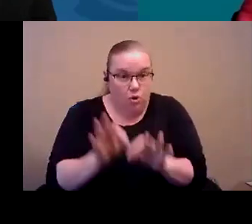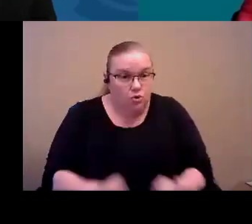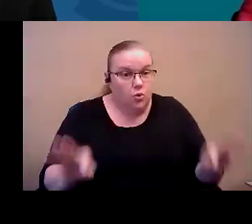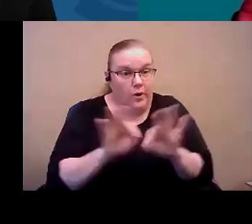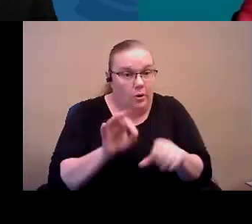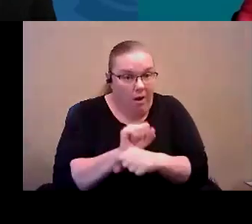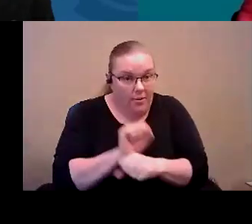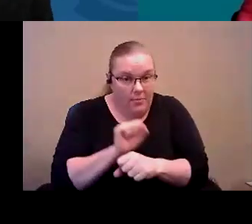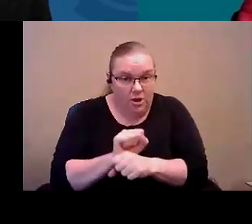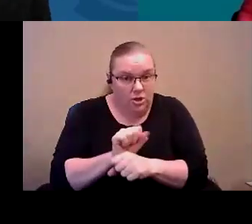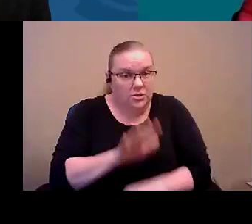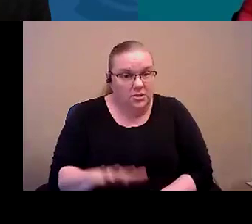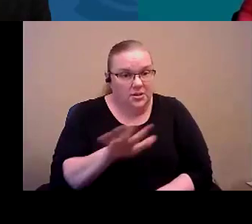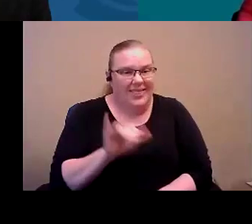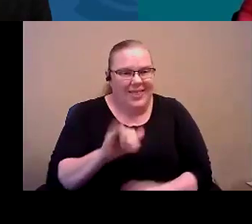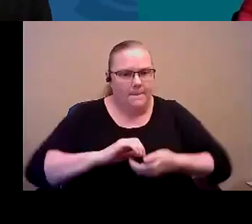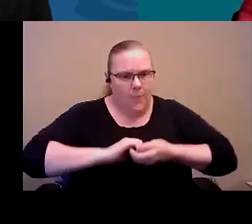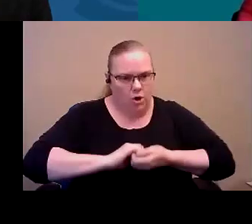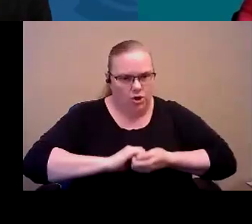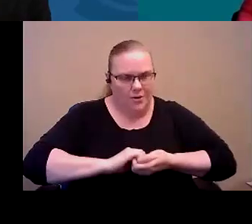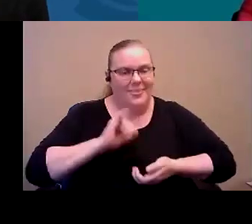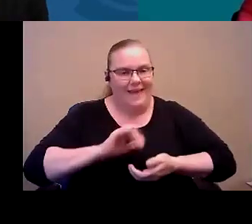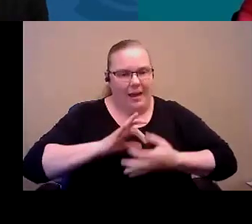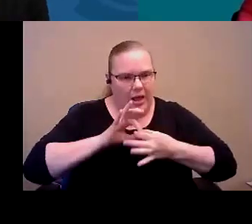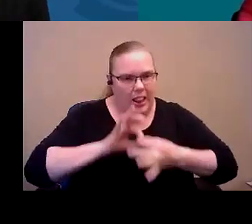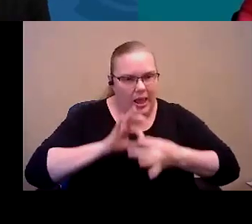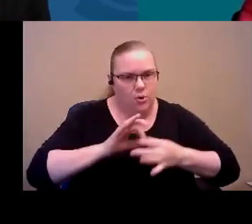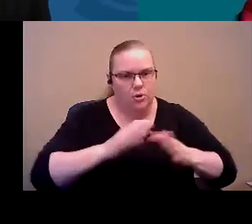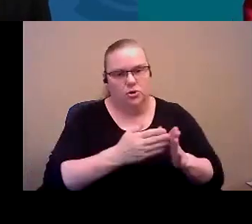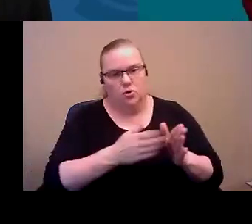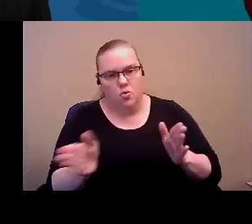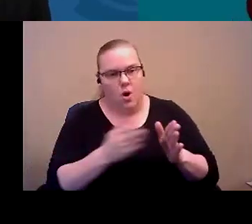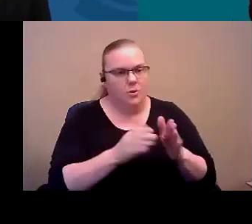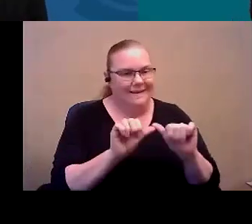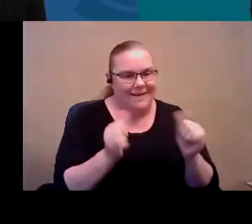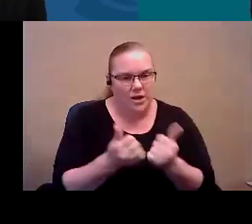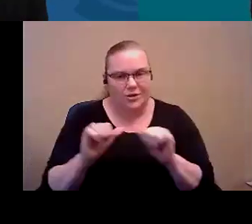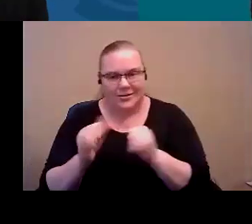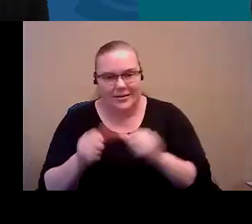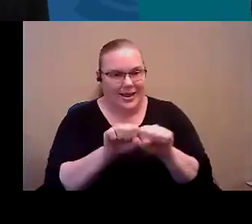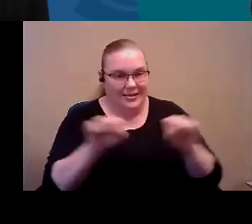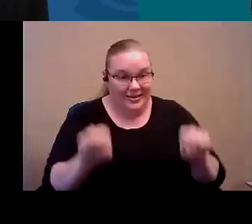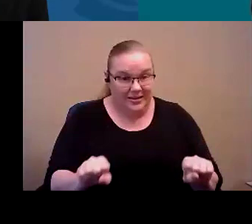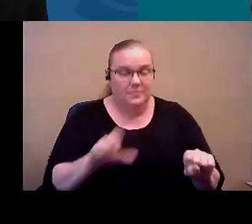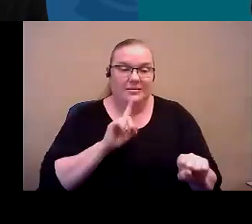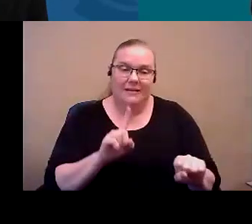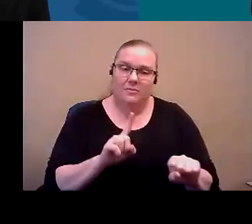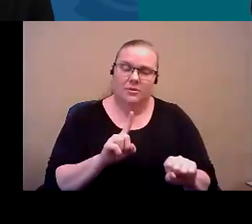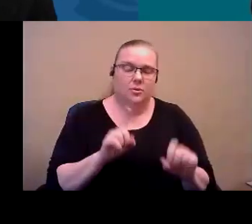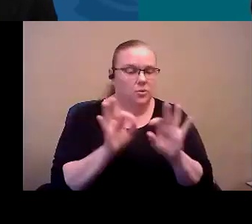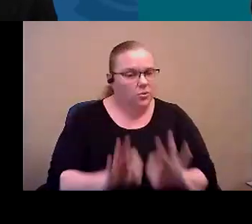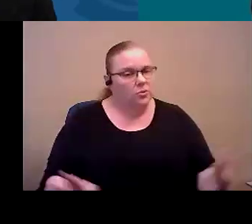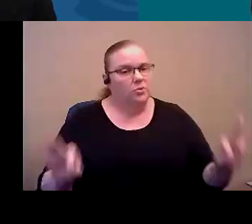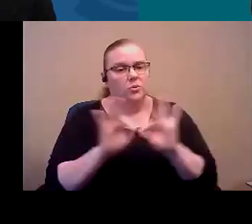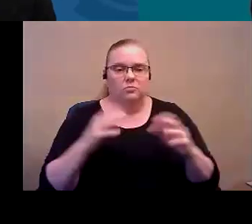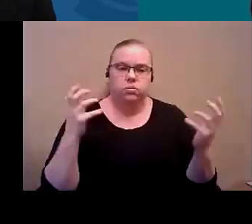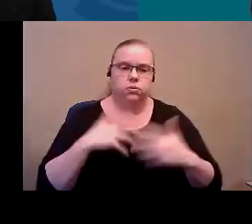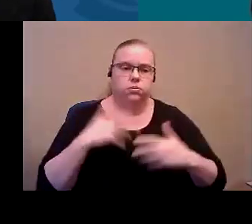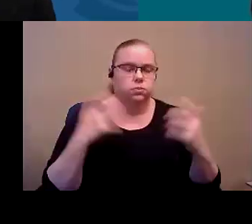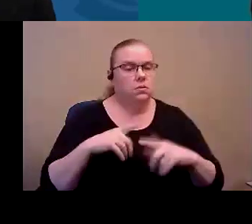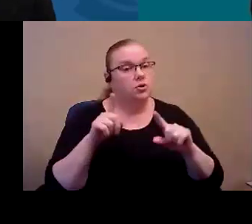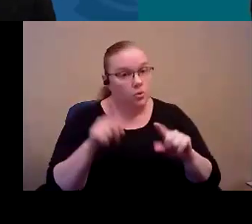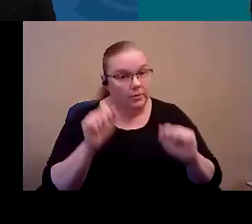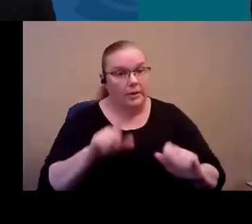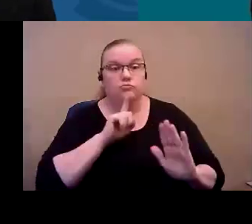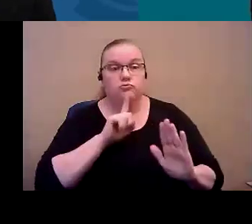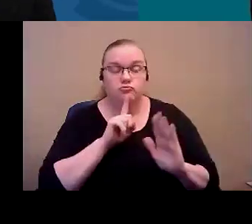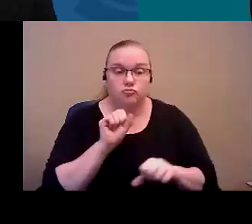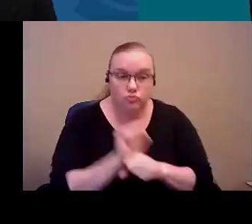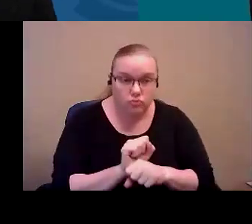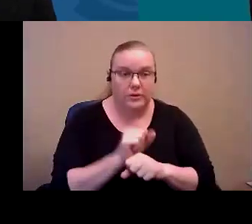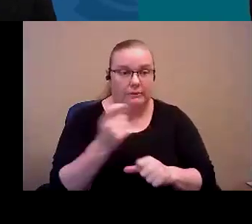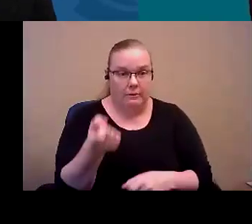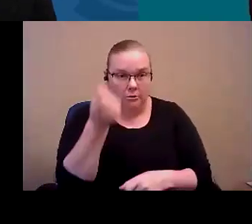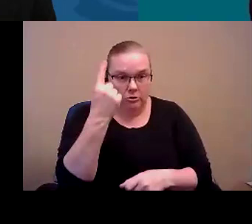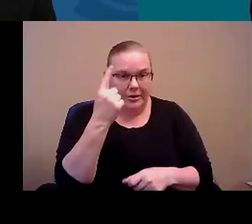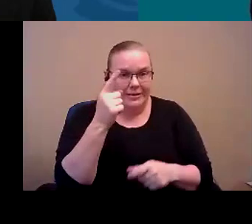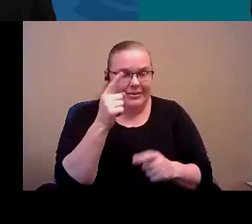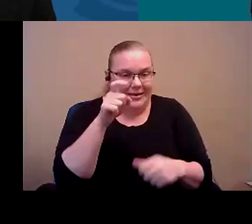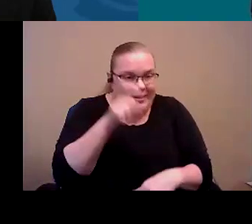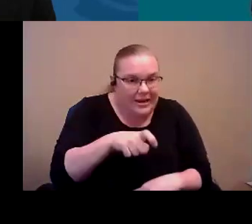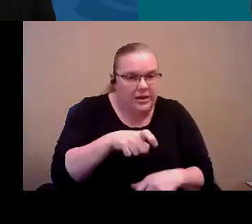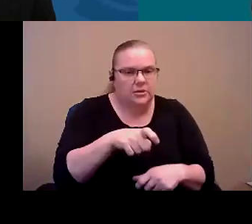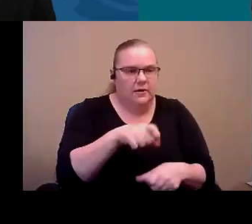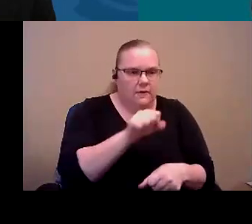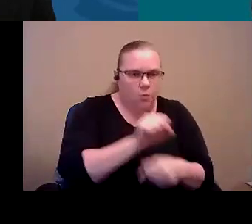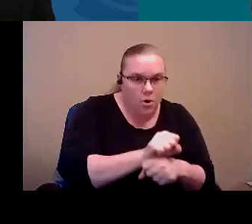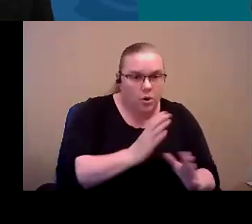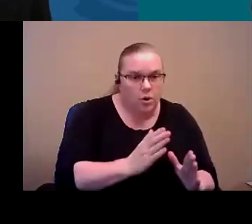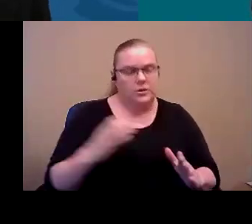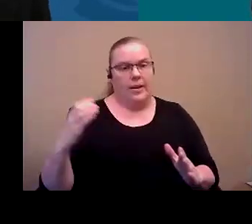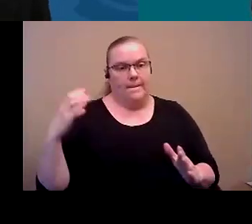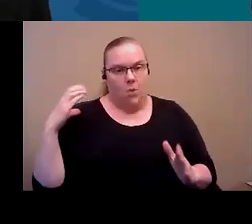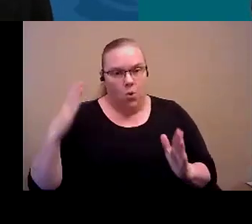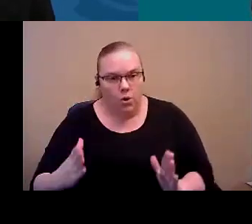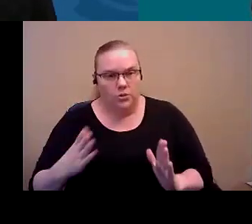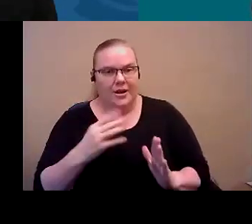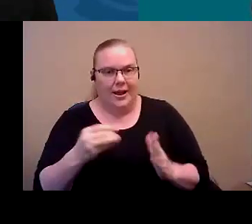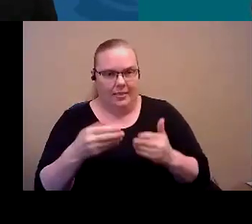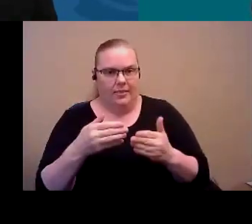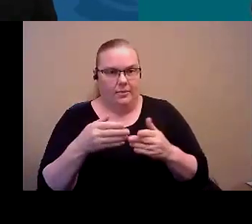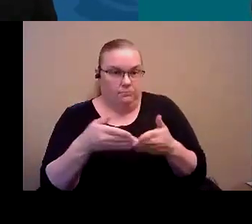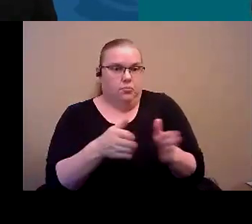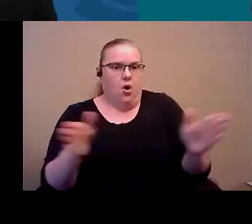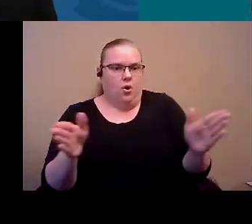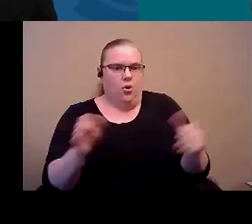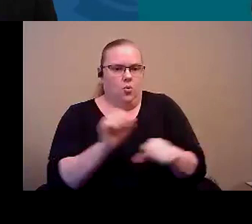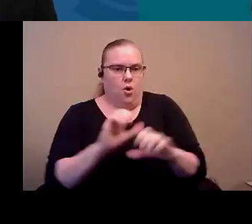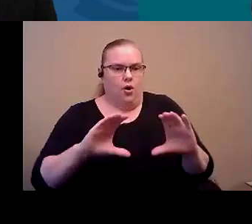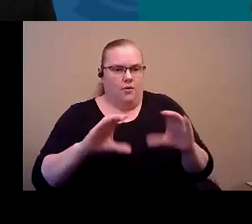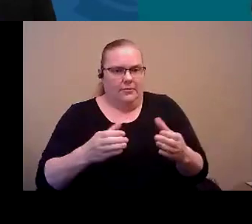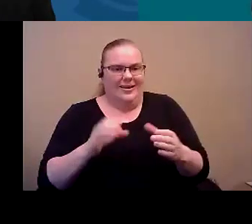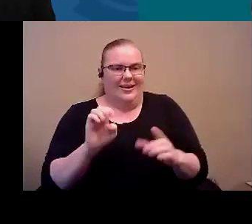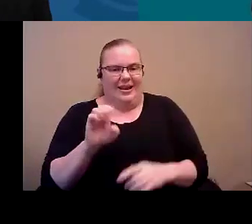that partnership, that collaboration across agencies, across systems, is absolutely vital, so that you can truly understand the acute needs of employers, the acute needs of workers, and the particulars of the broader, the broader workforce ecosystem as well. So.